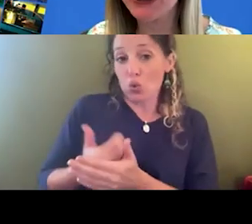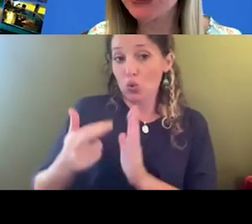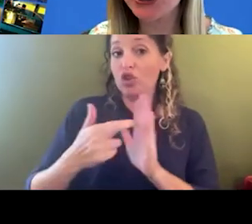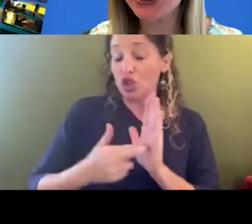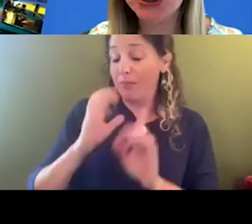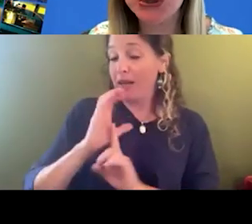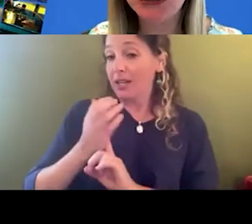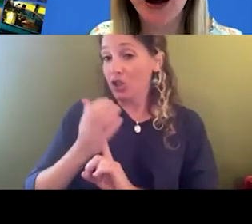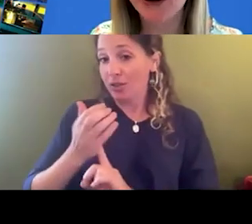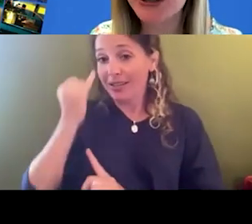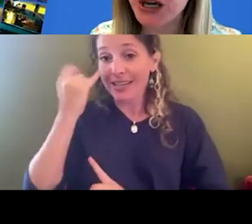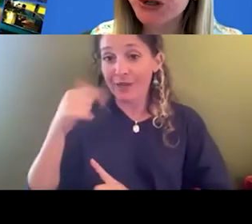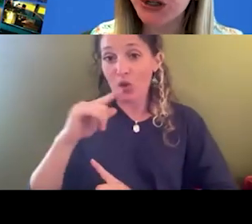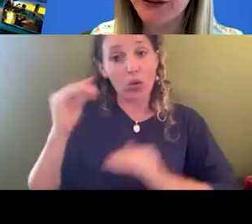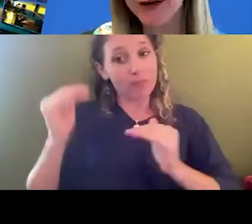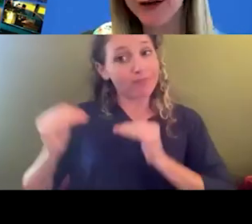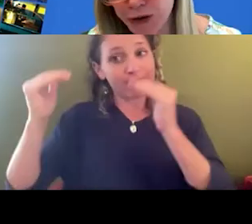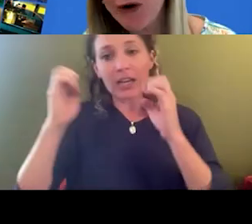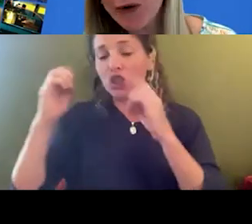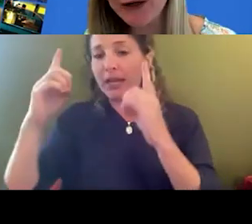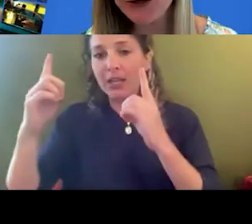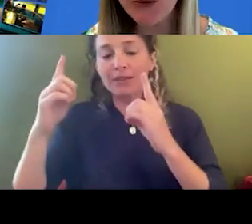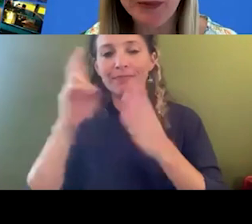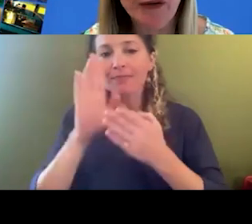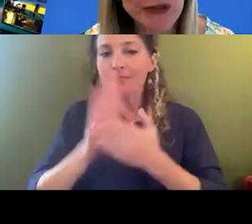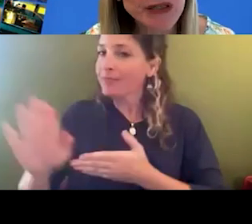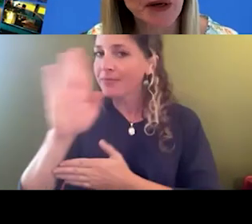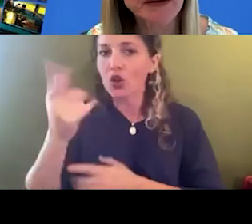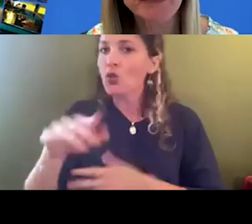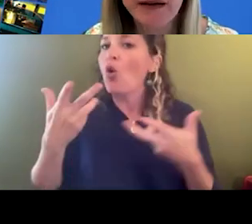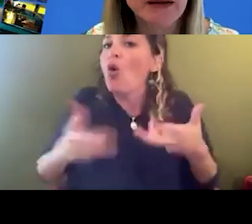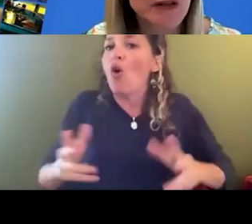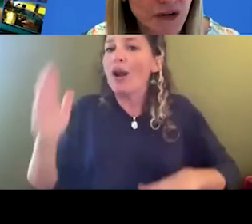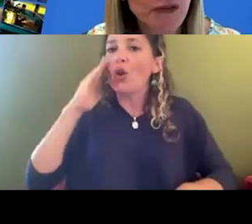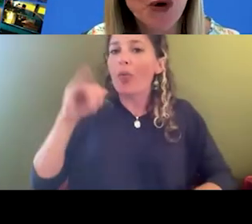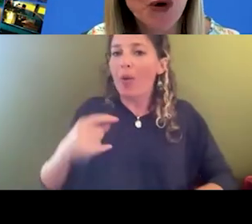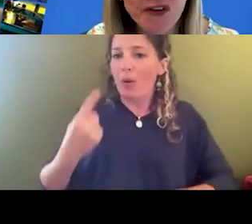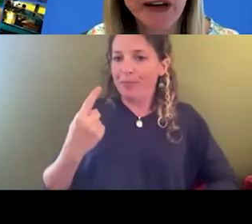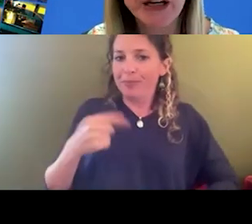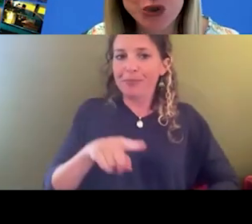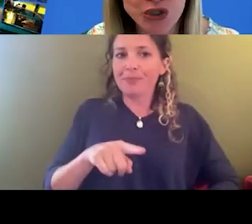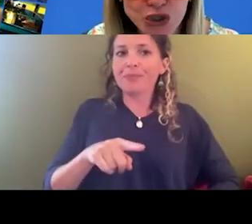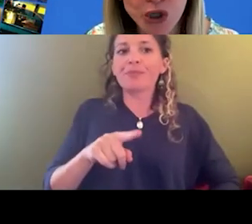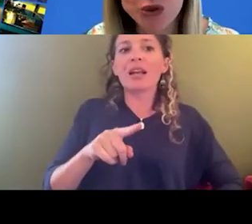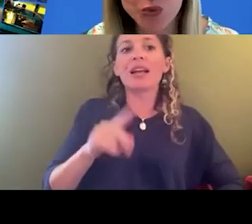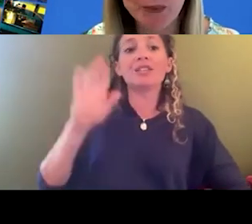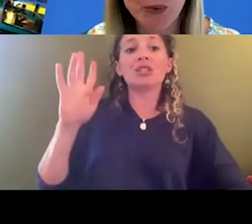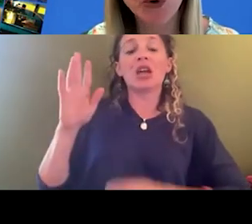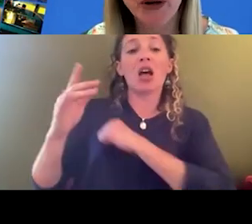institutions of higher education, you already know about this one. It is the Foreign Financial Disclosure Report,